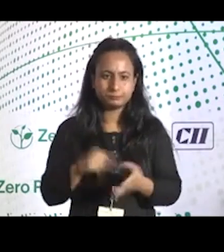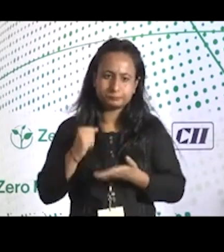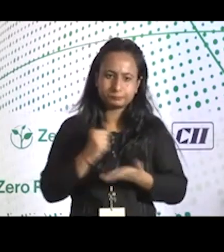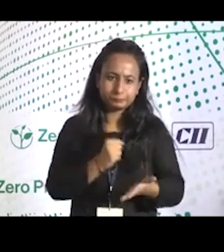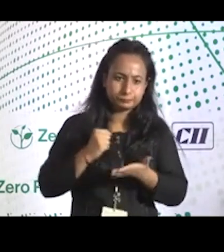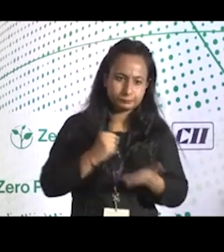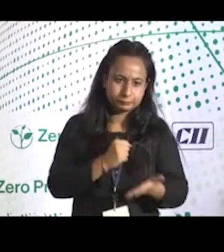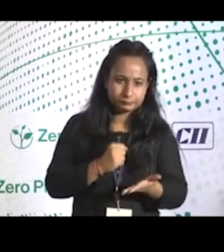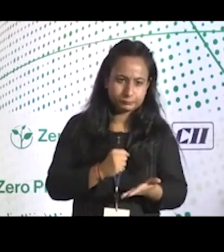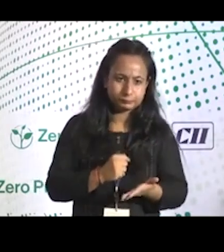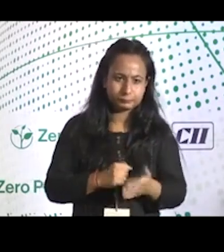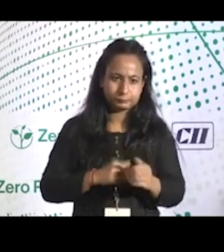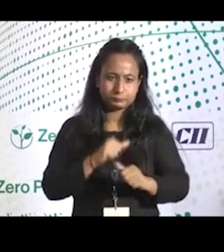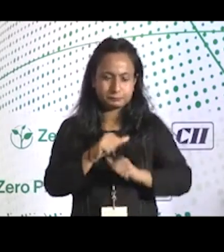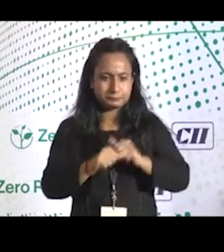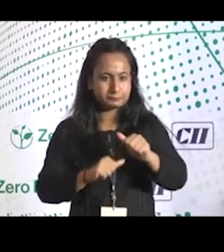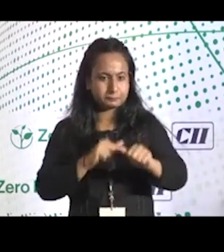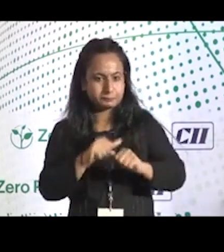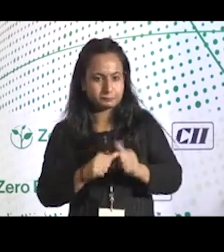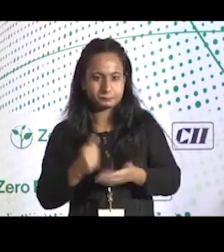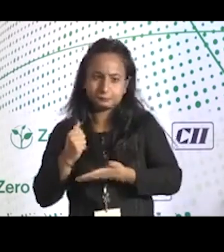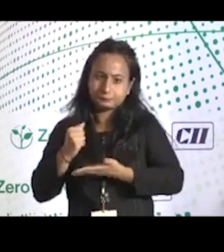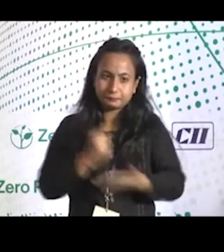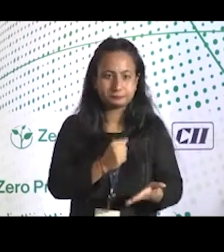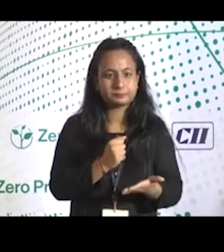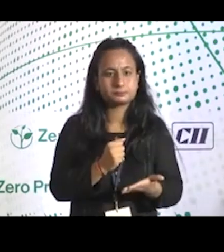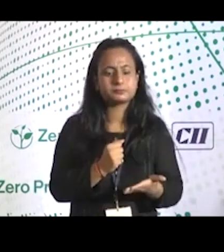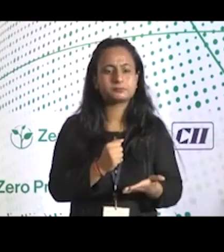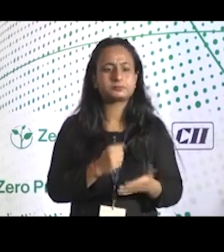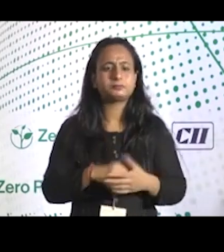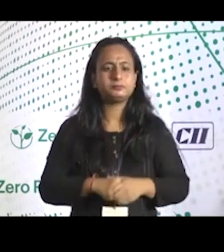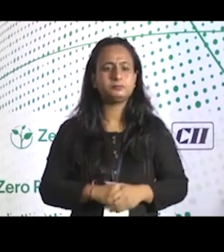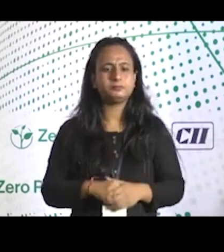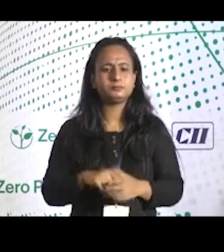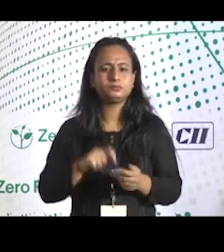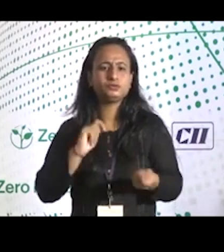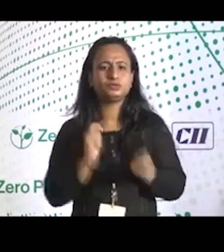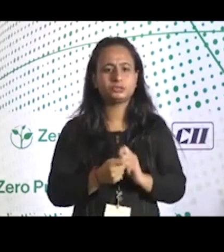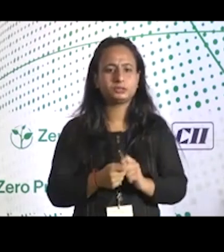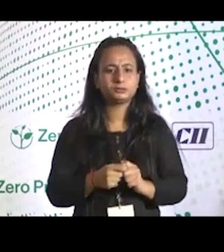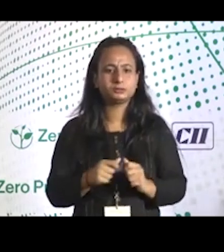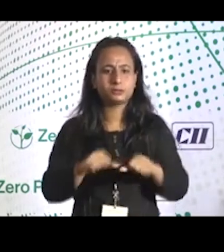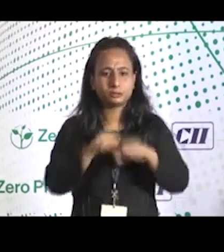with how the fund starts making that change in the system to happen.